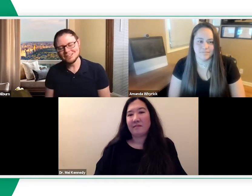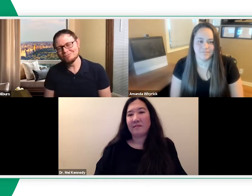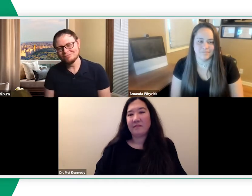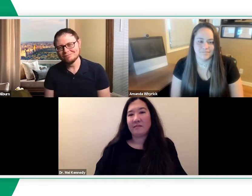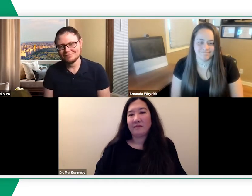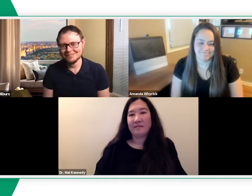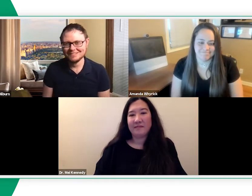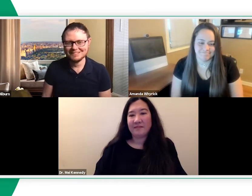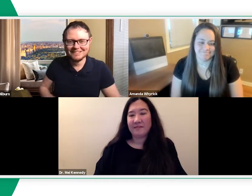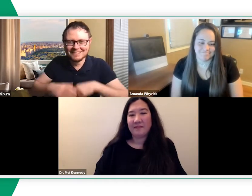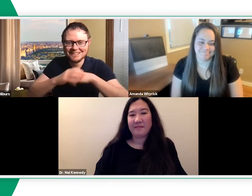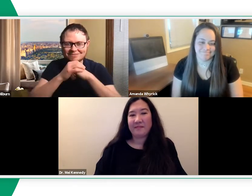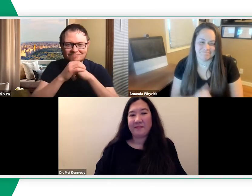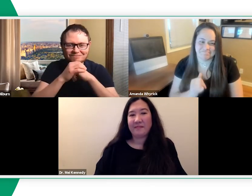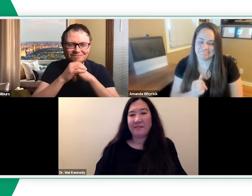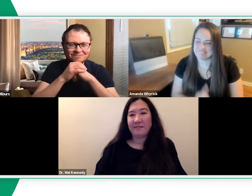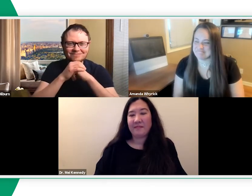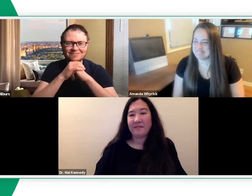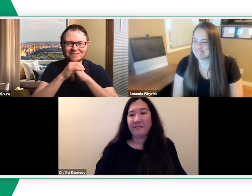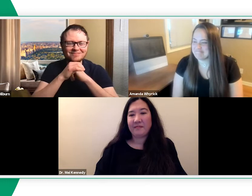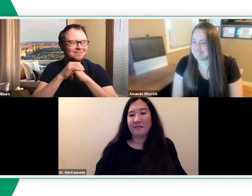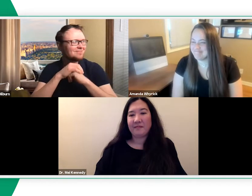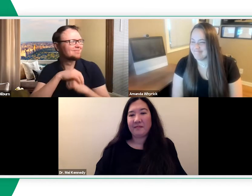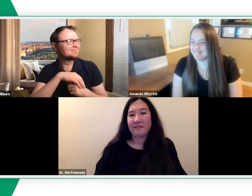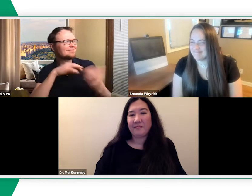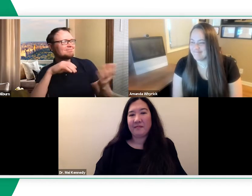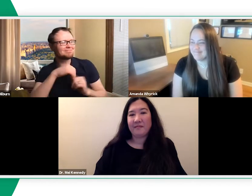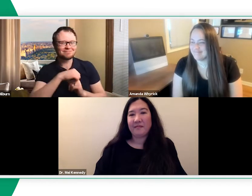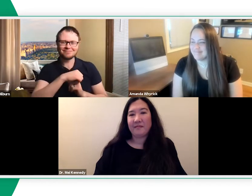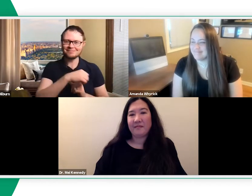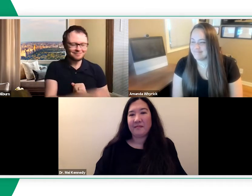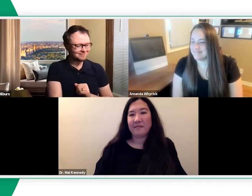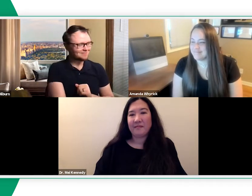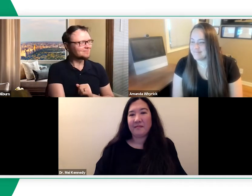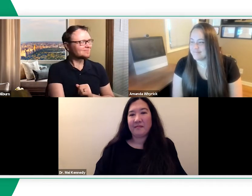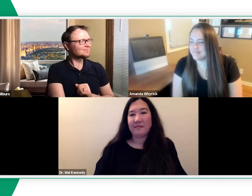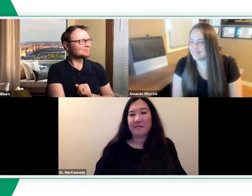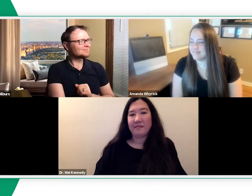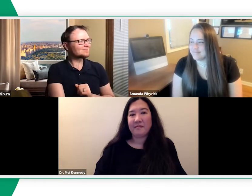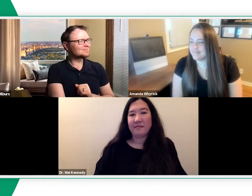But definitely look forward to going back to that someday.